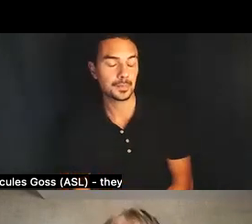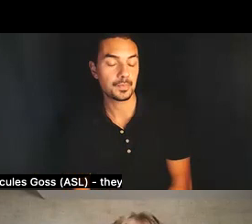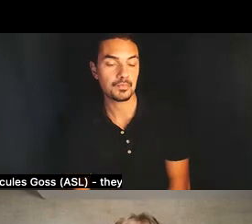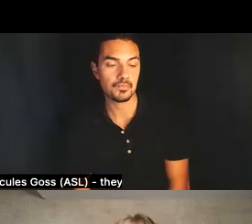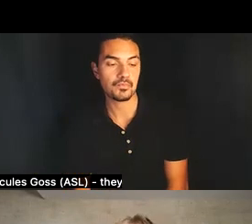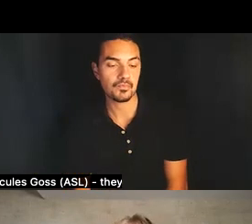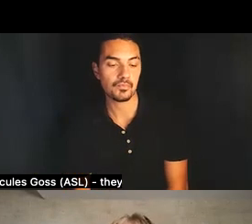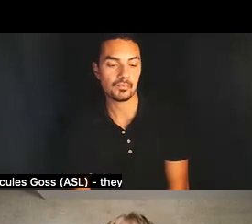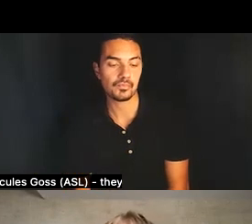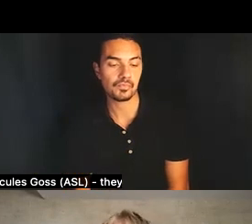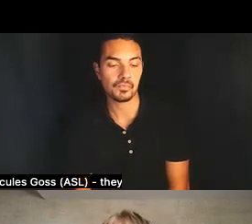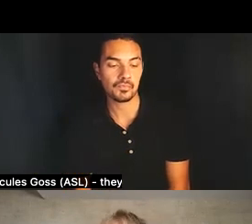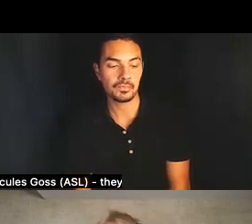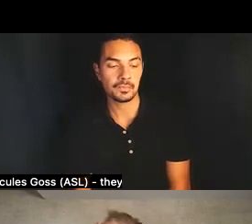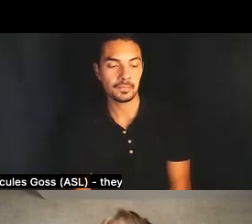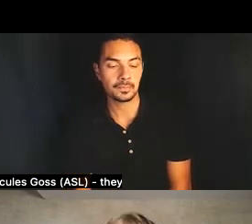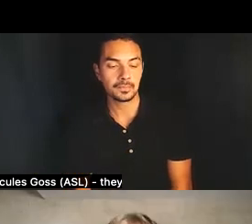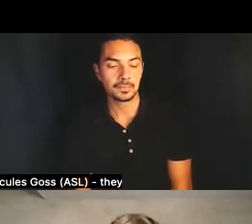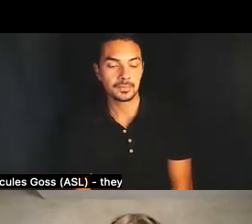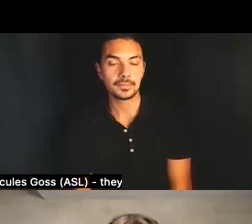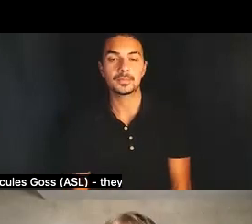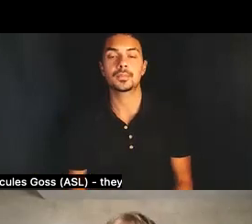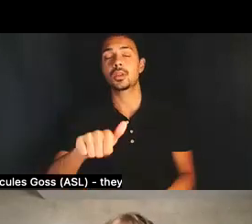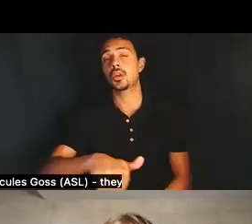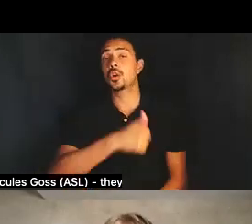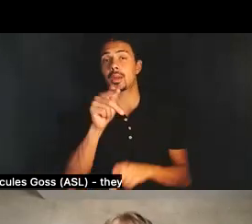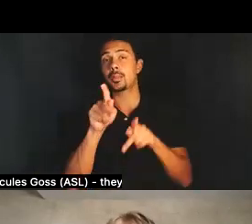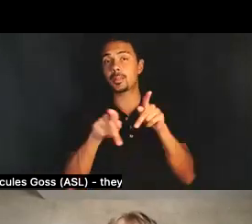And in relationship to networking, and other issues related to